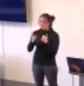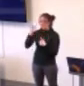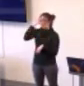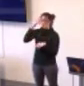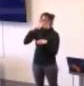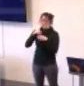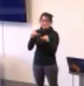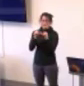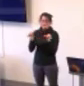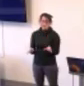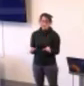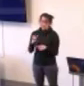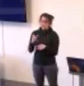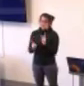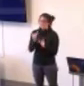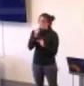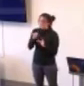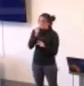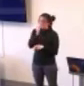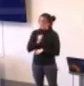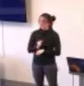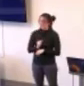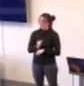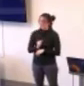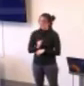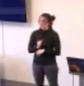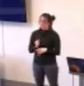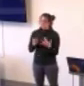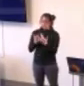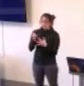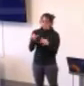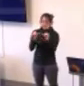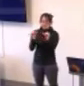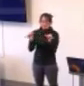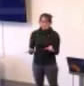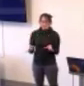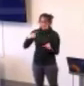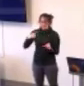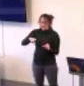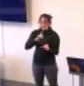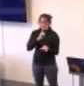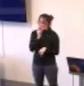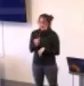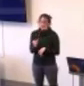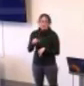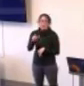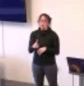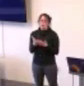That people who are suffering at the hands of the system are not low income, disabled,